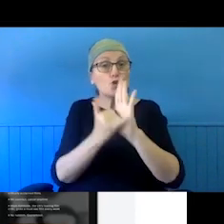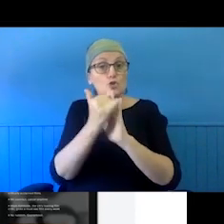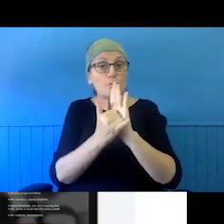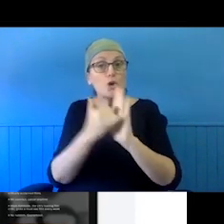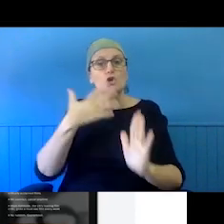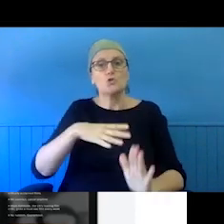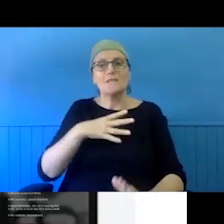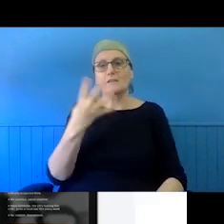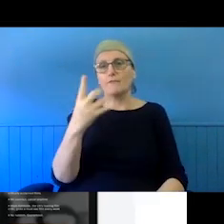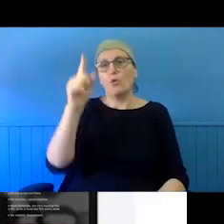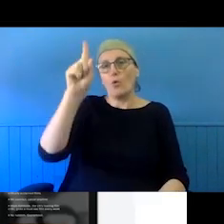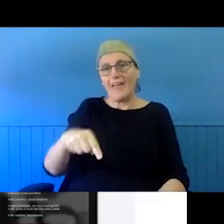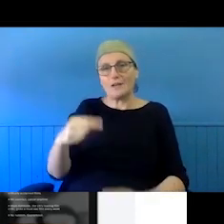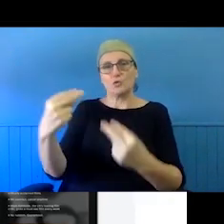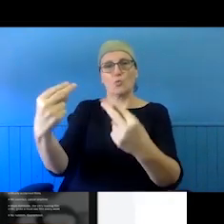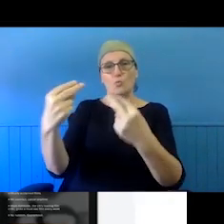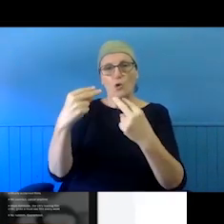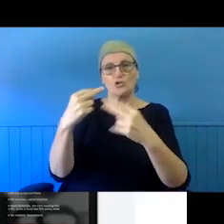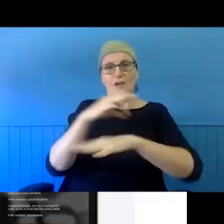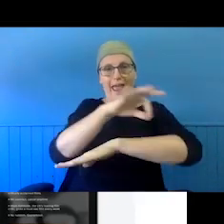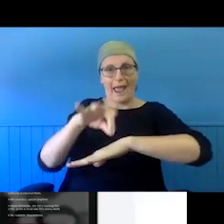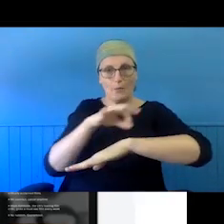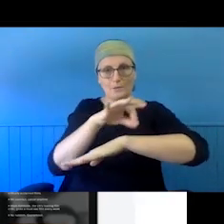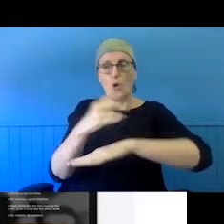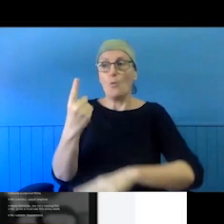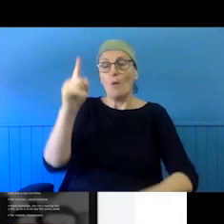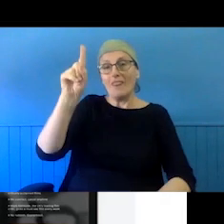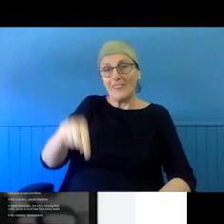the last 365 days. And they make money in a few different ways to